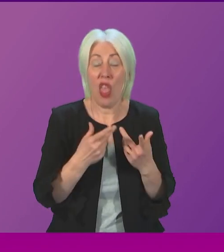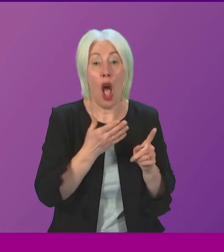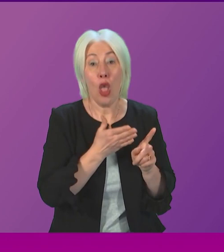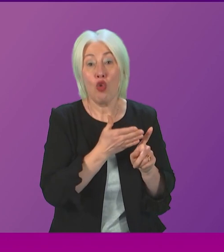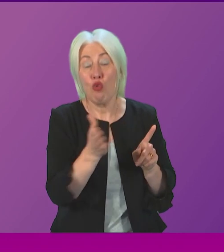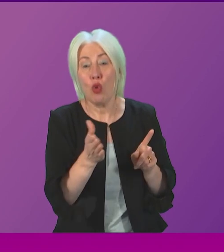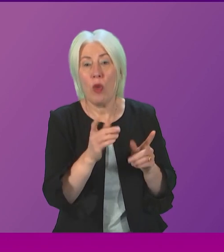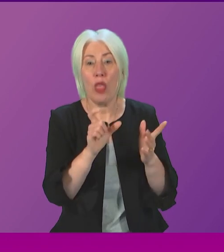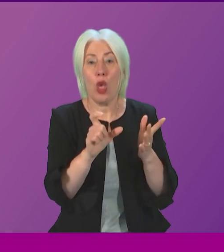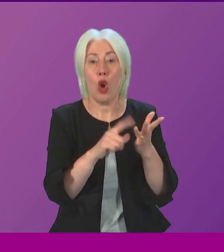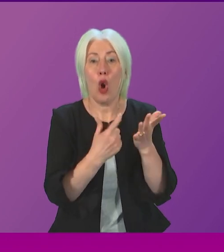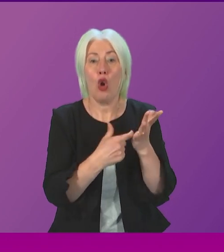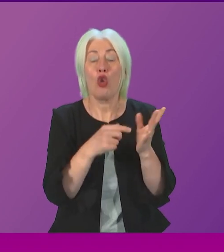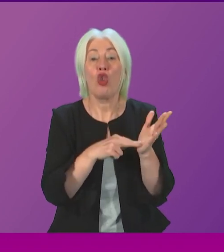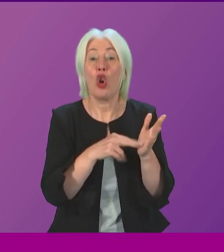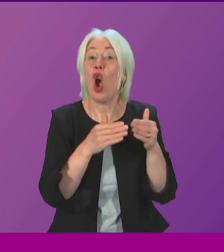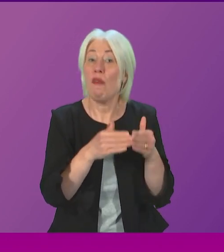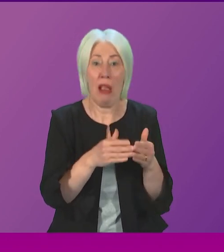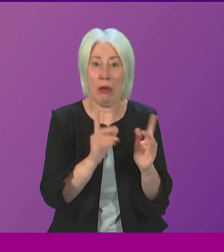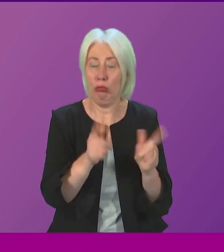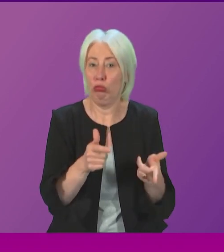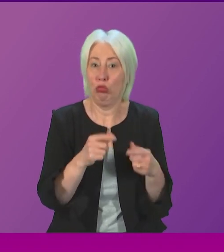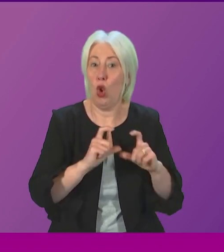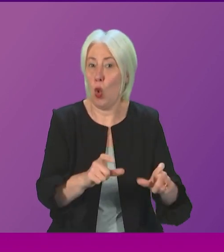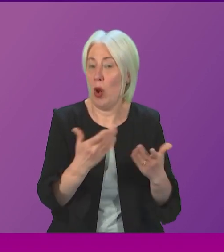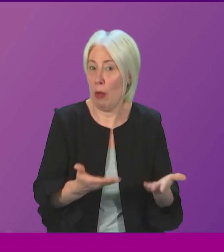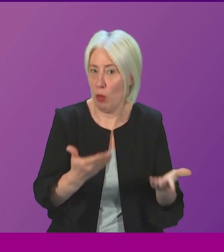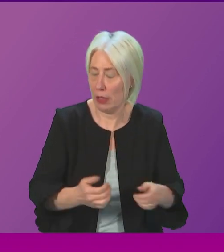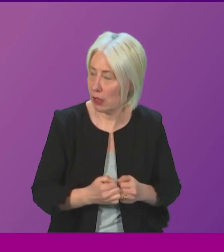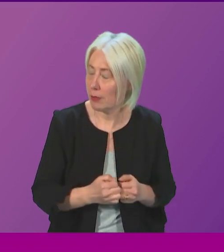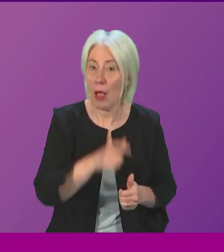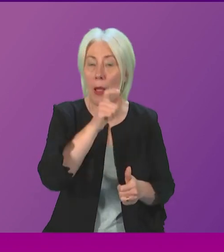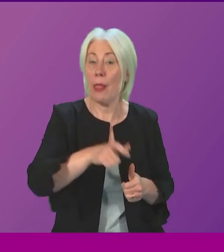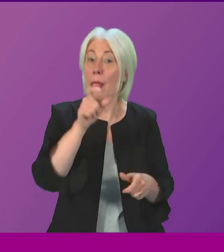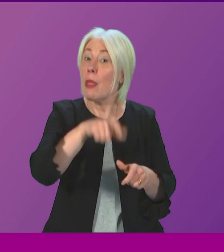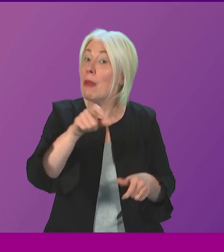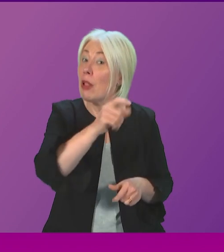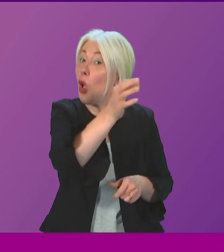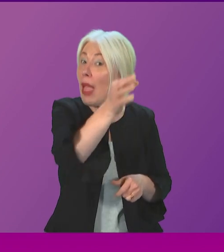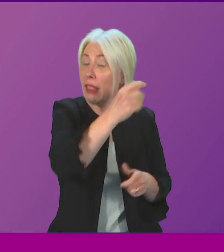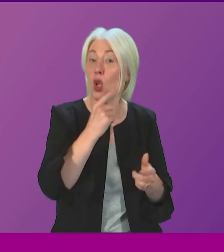ferry is out of service. Island communities are rightly calling for a compensation scheme.